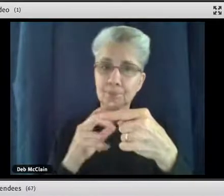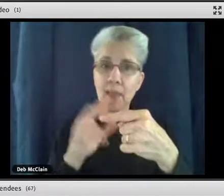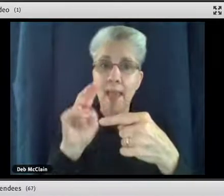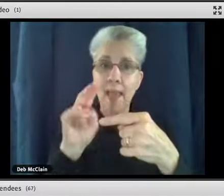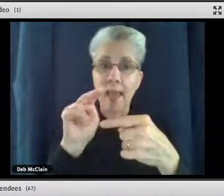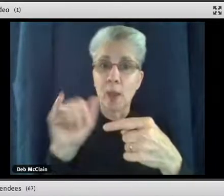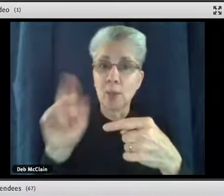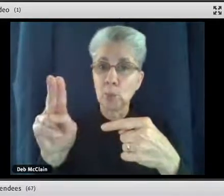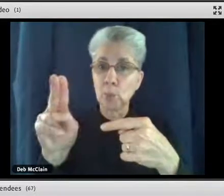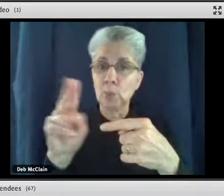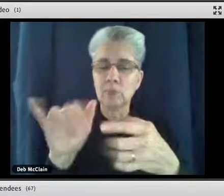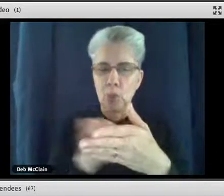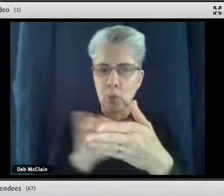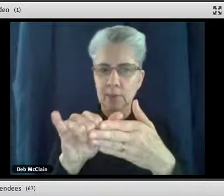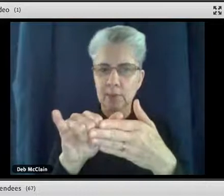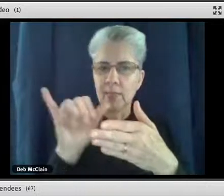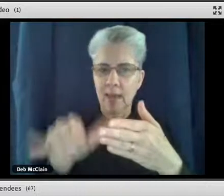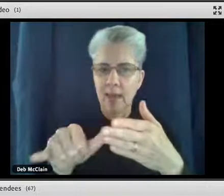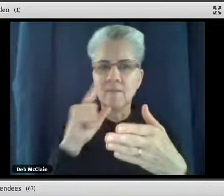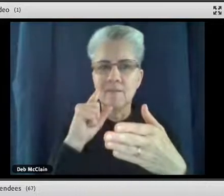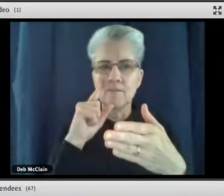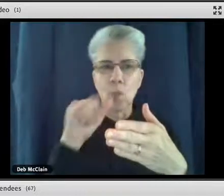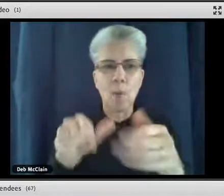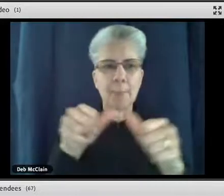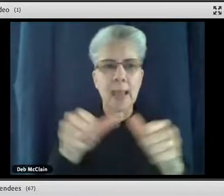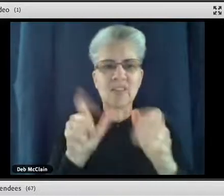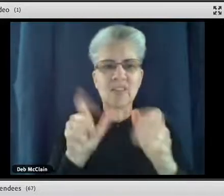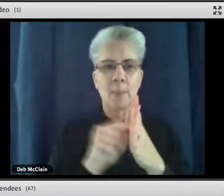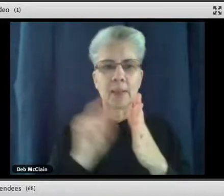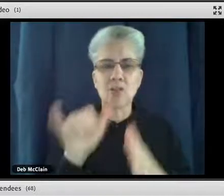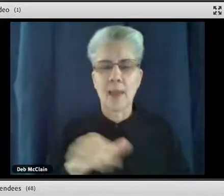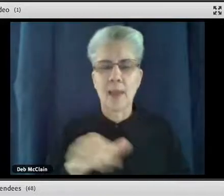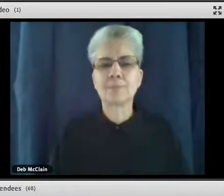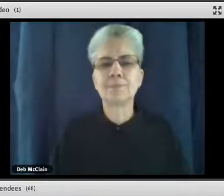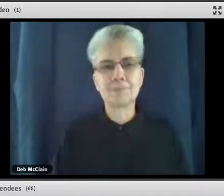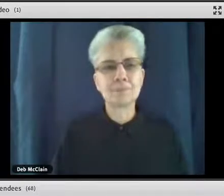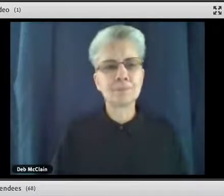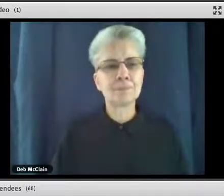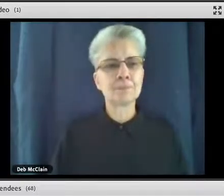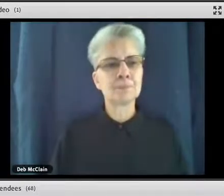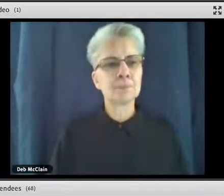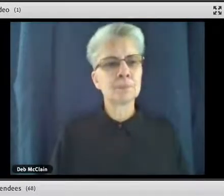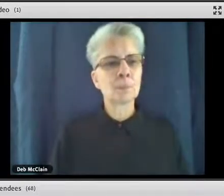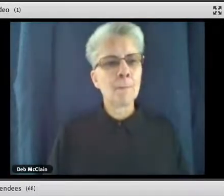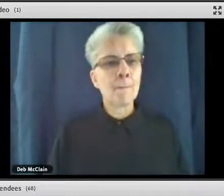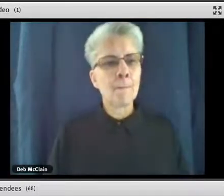Okay, so with that said, we have nyu, New York, for this place of publication.